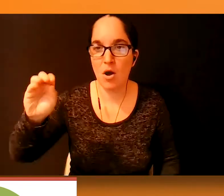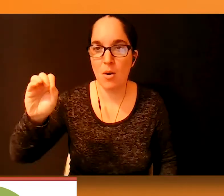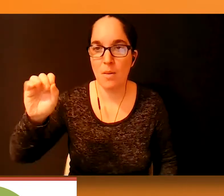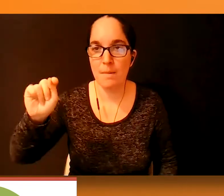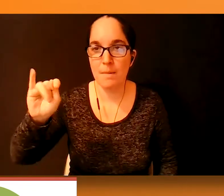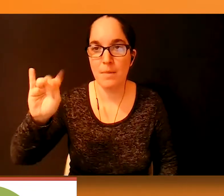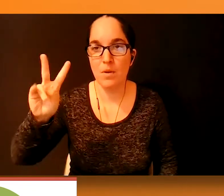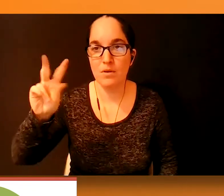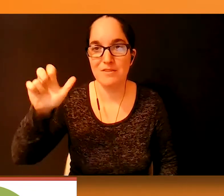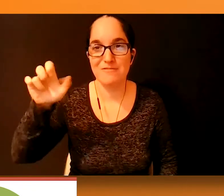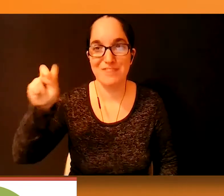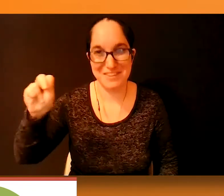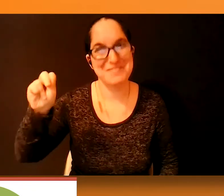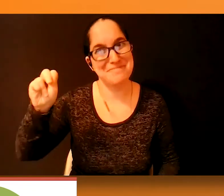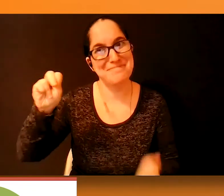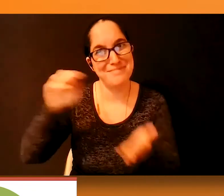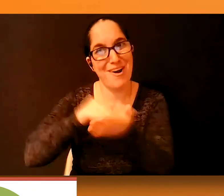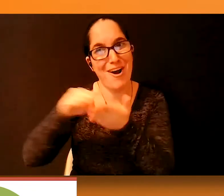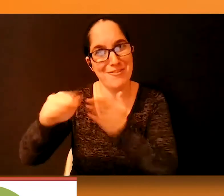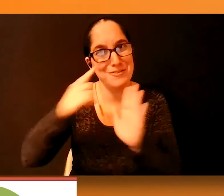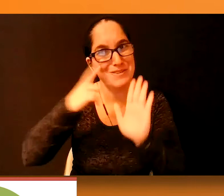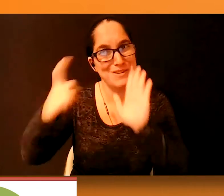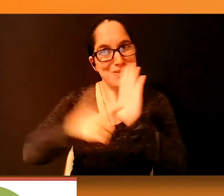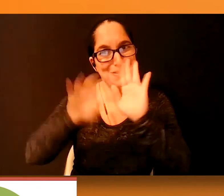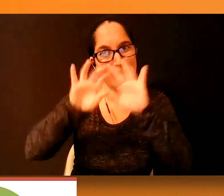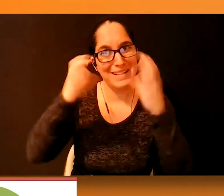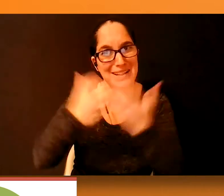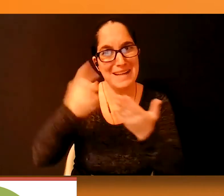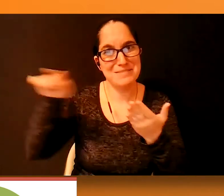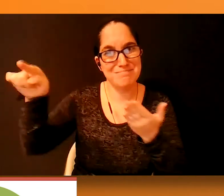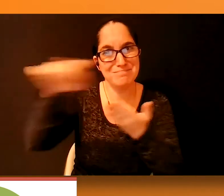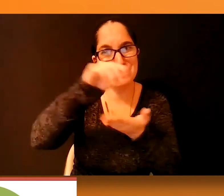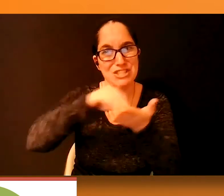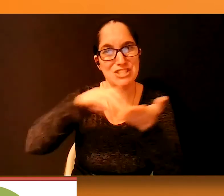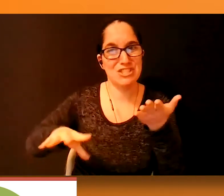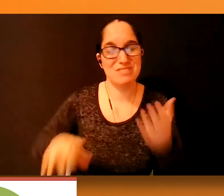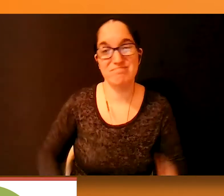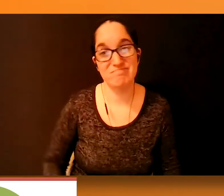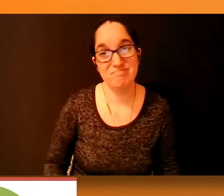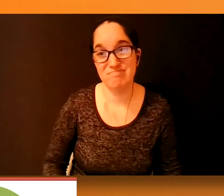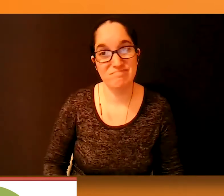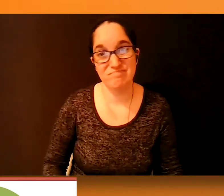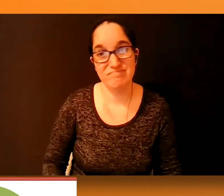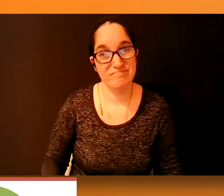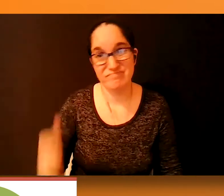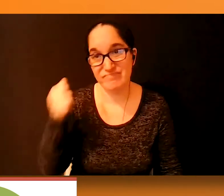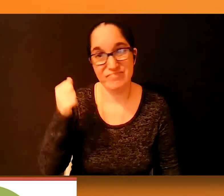that's a big piece of what we see in our classrooms, but hopefully, you know, we can talk about